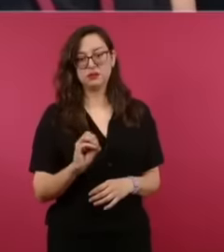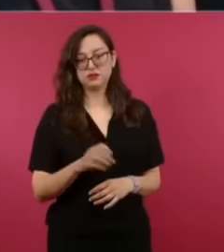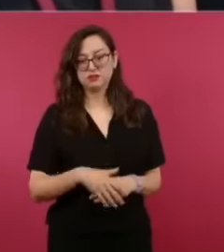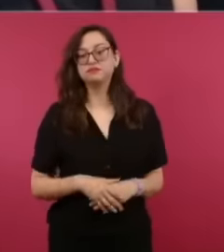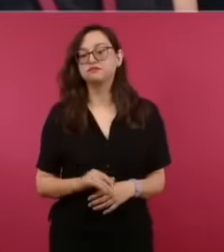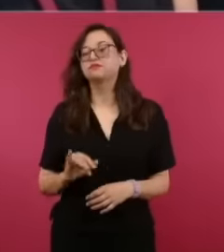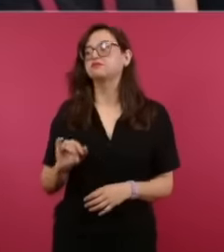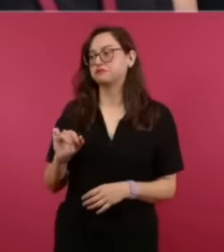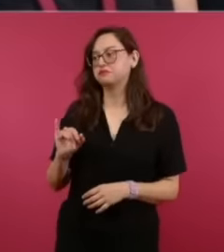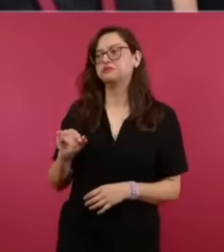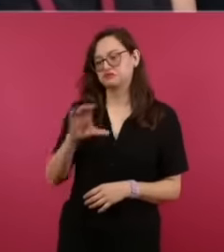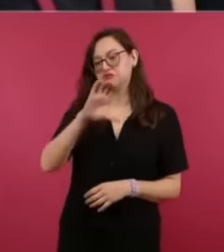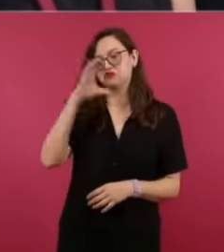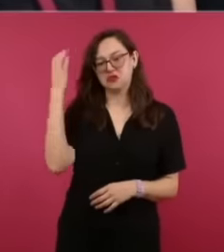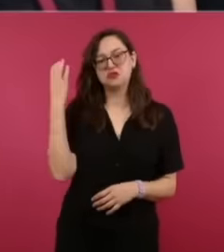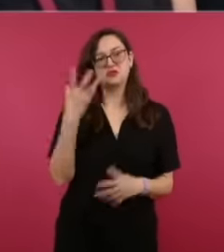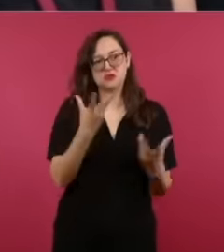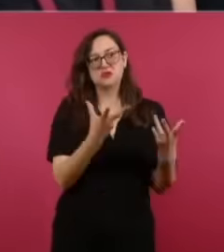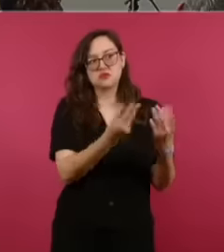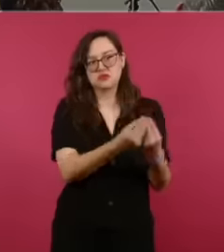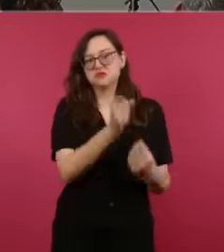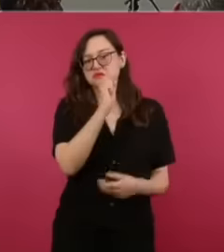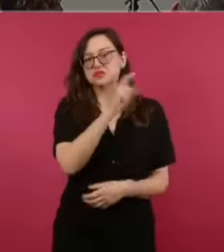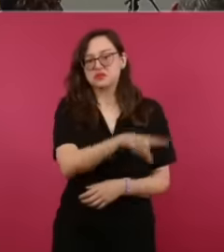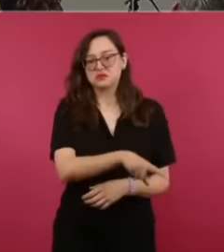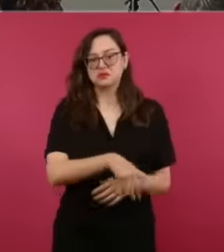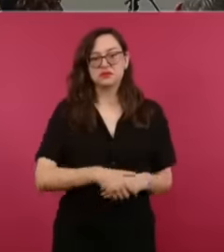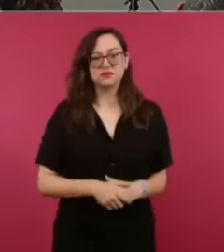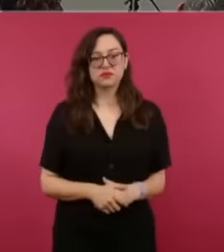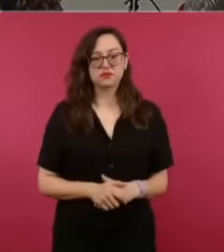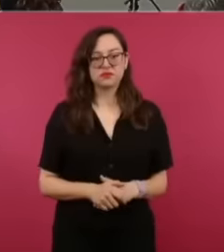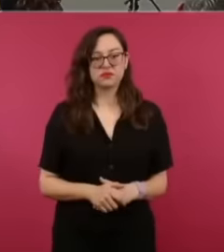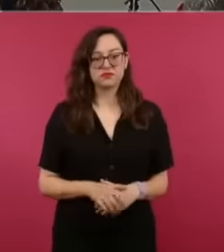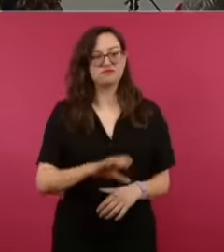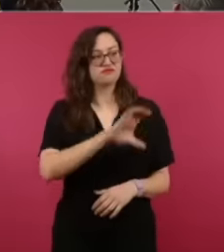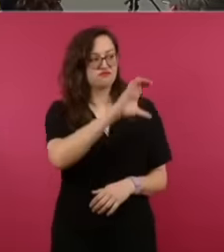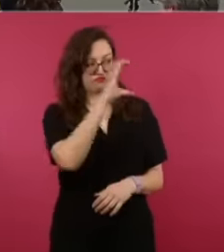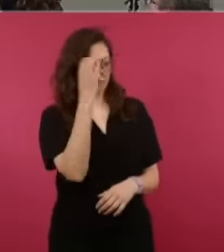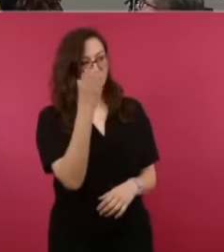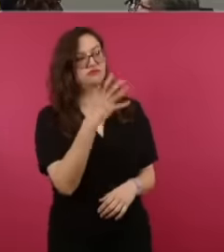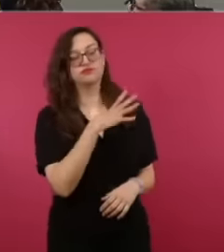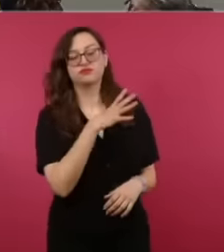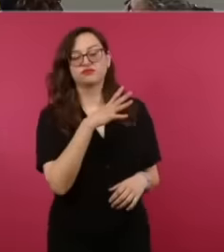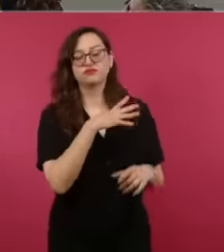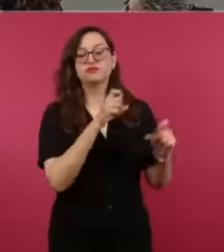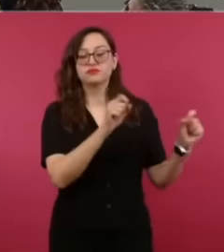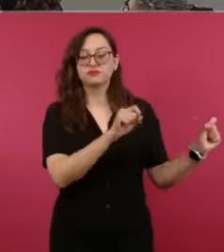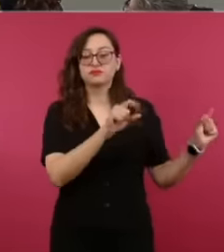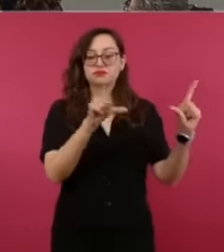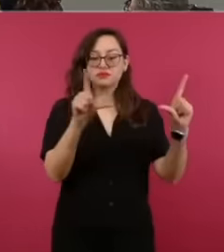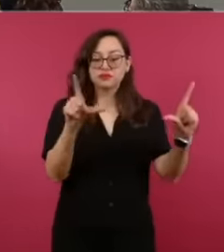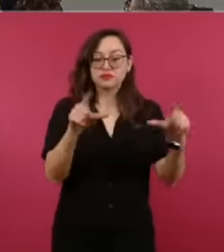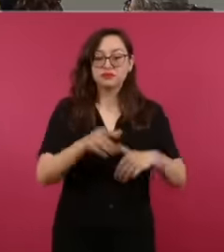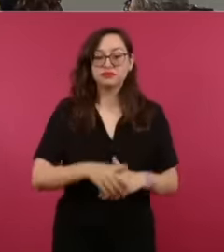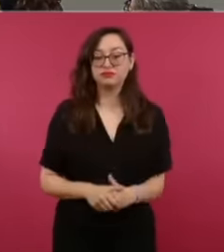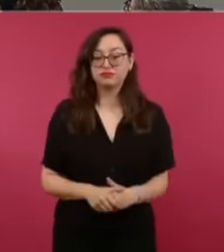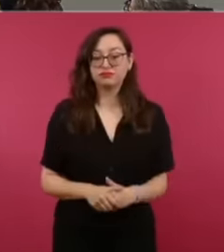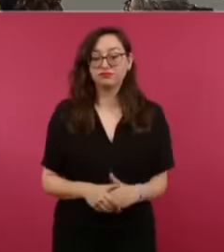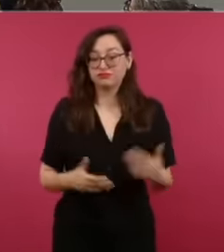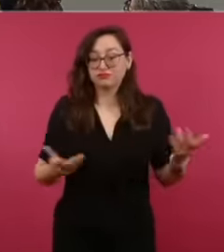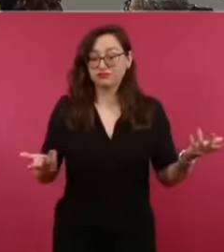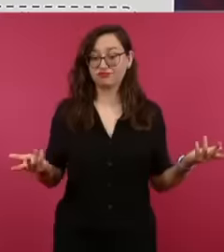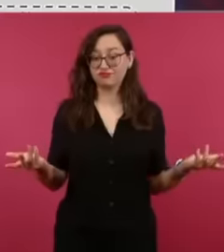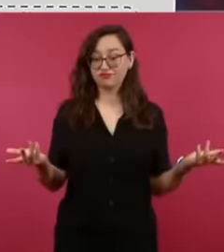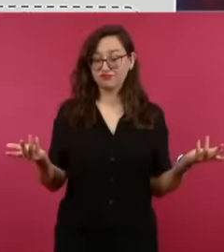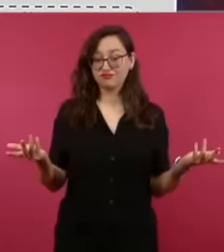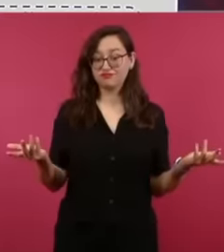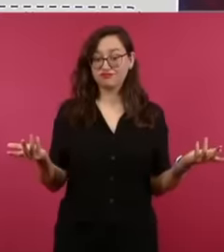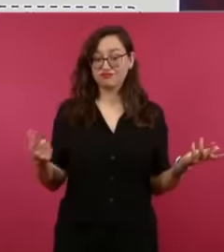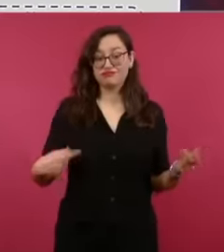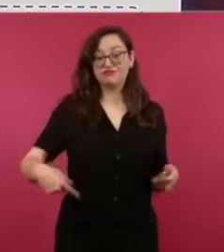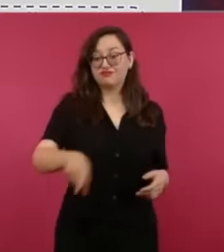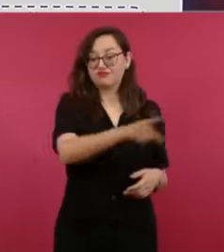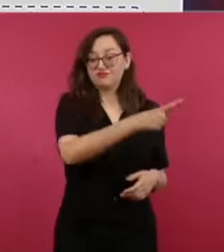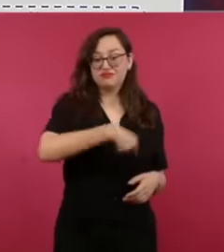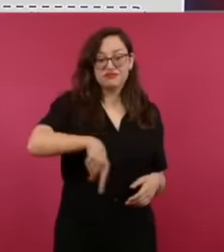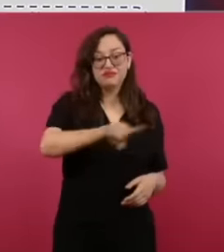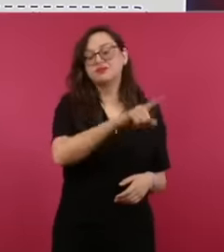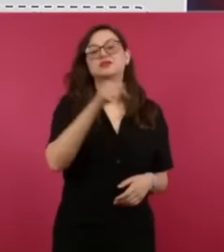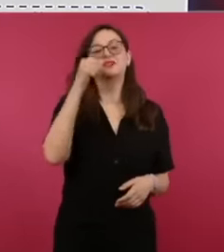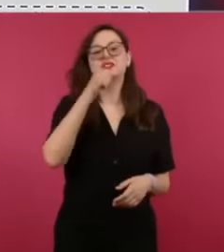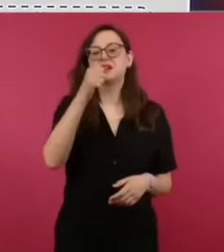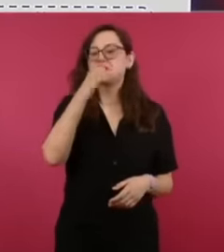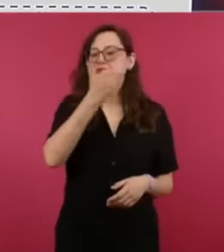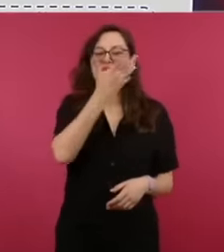very sure, let's see if the photo is not there so you can see how There is always a double standard